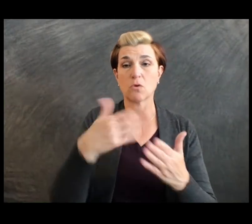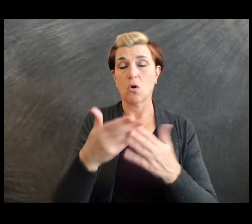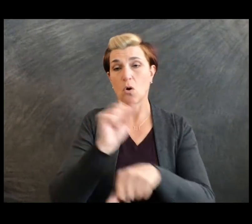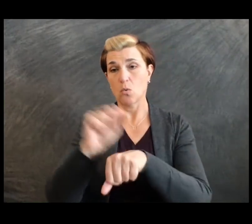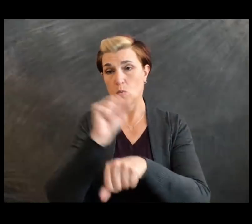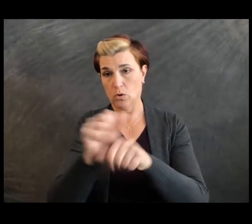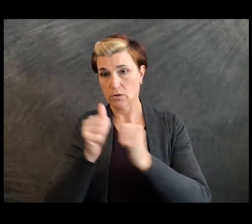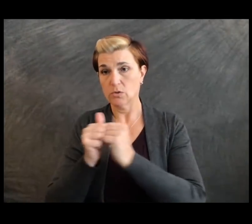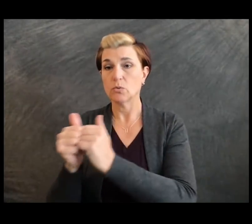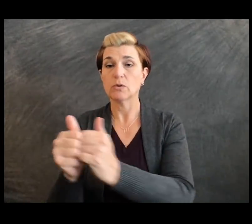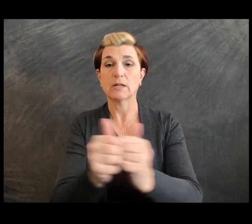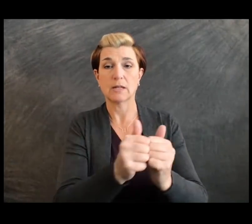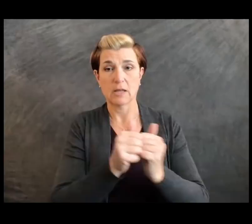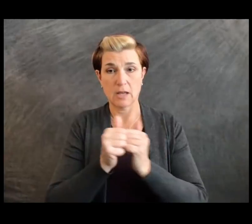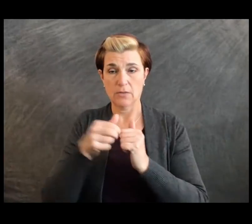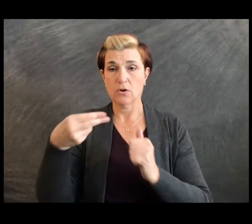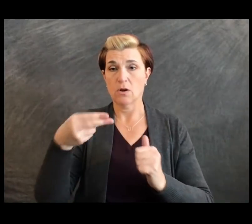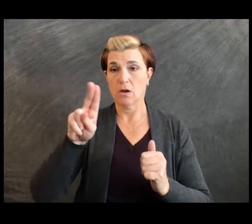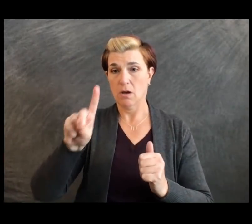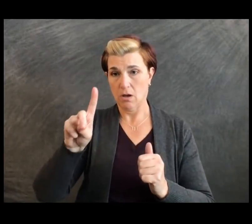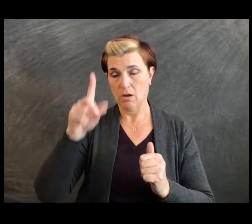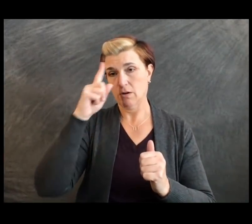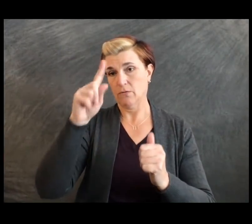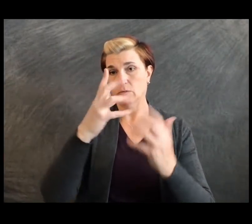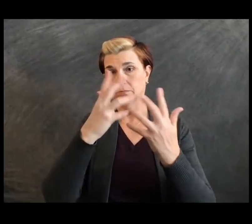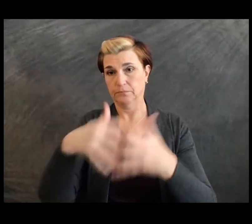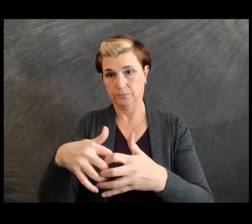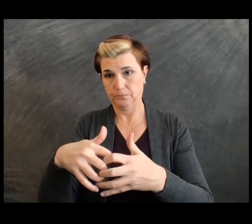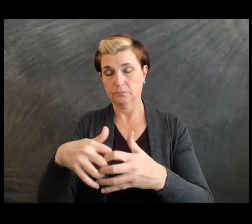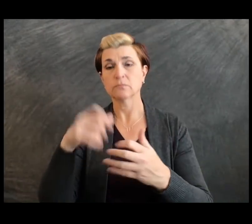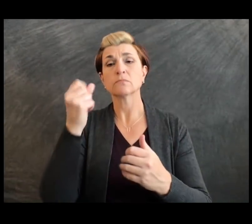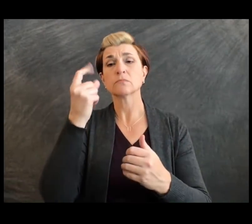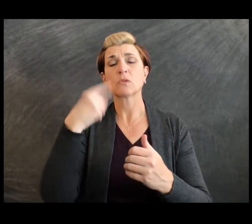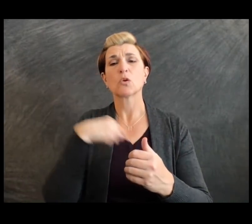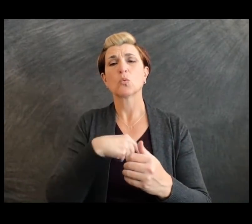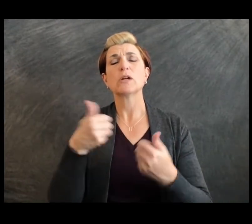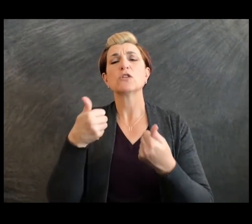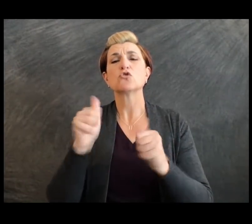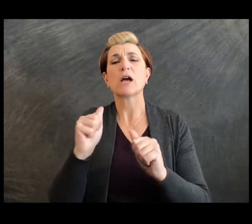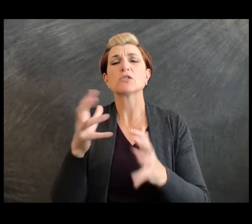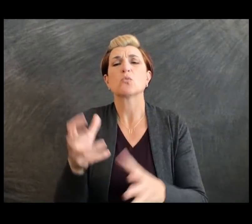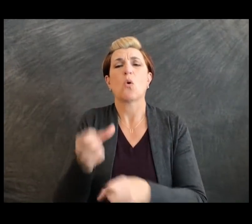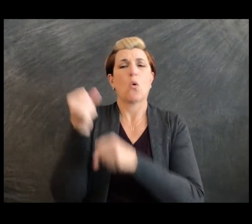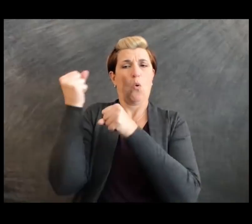make this happen what we're trying to do is bridge the gap recognizing that it's